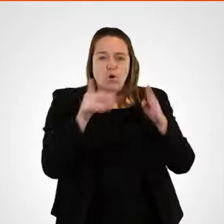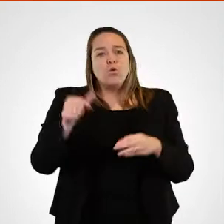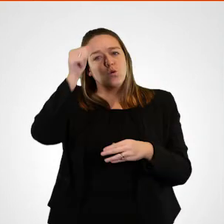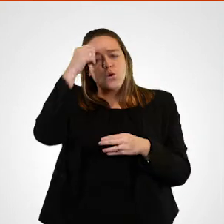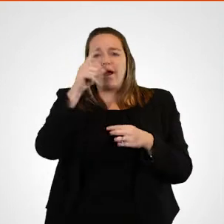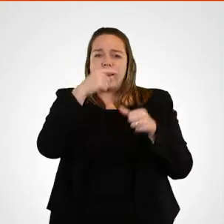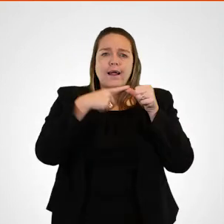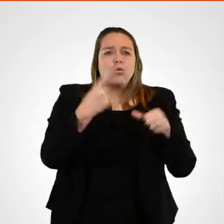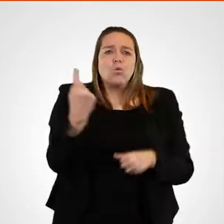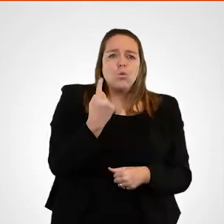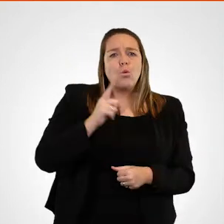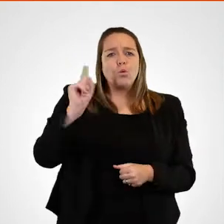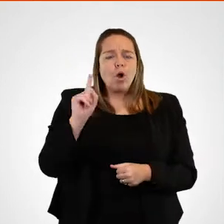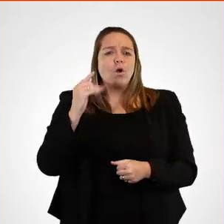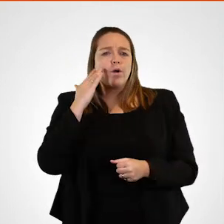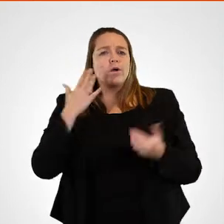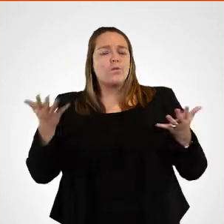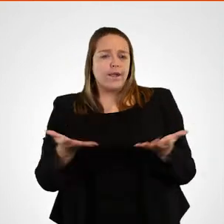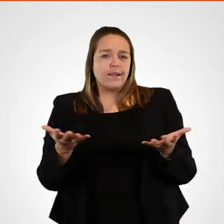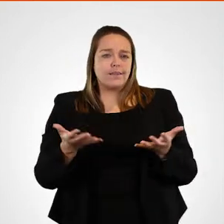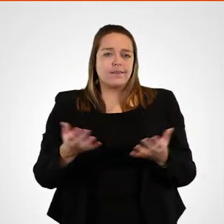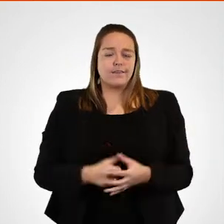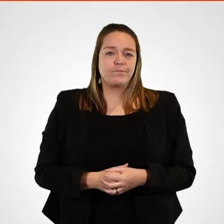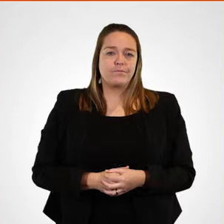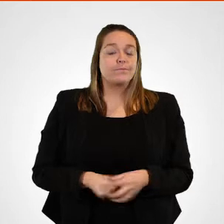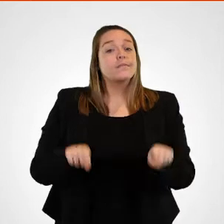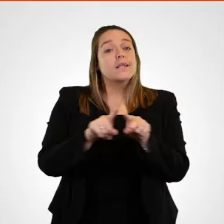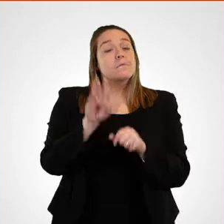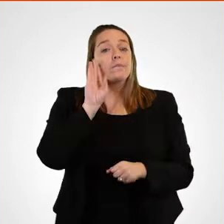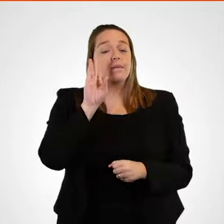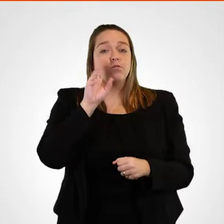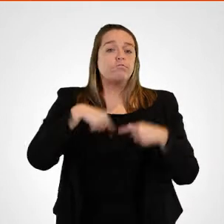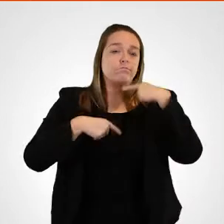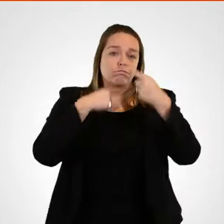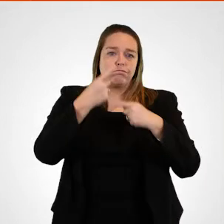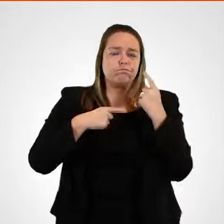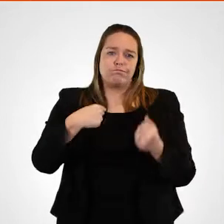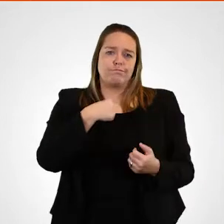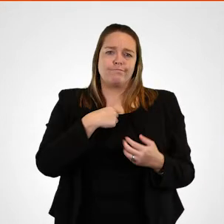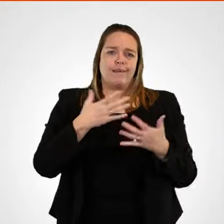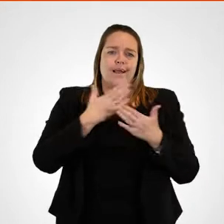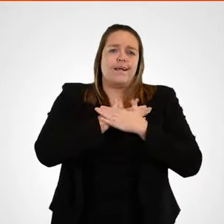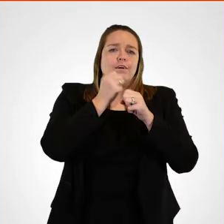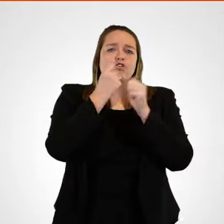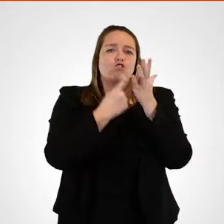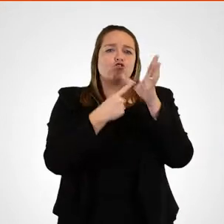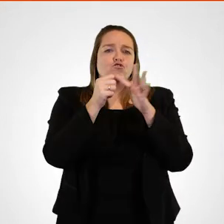about who, what, when, where. As I've pointed out before, I'm a very big fan of graphic organisers.